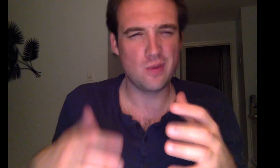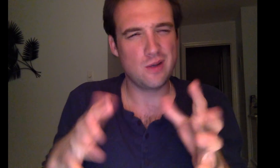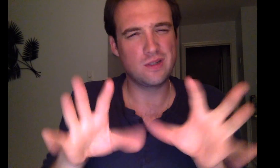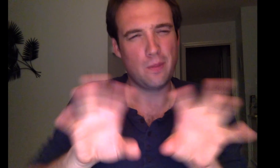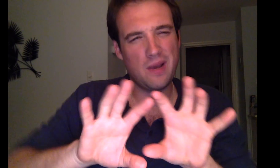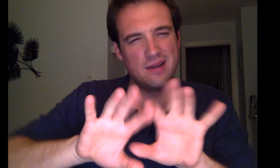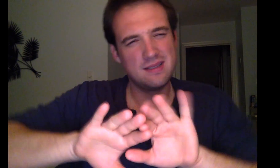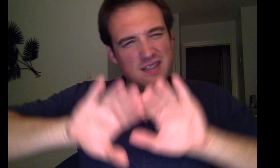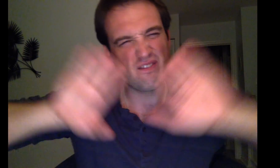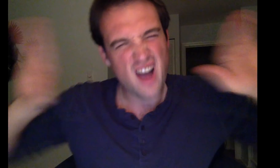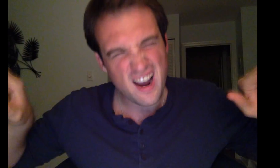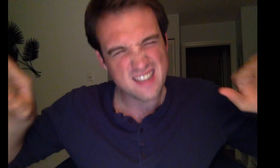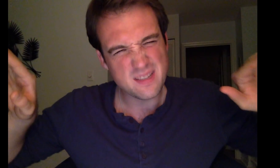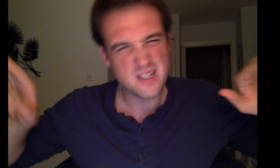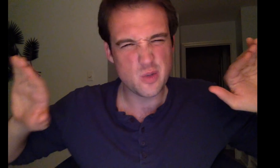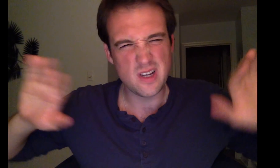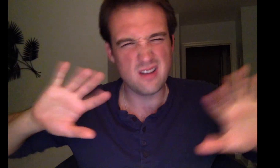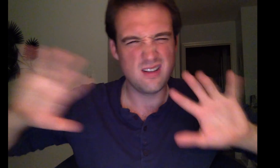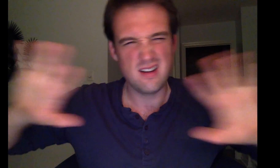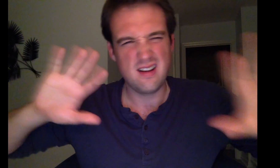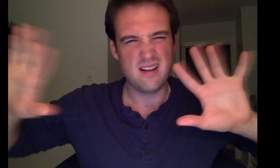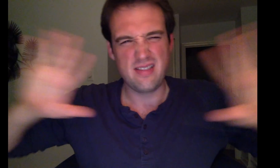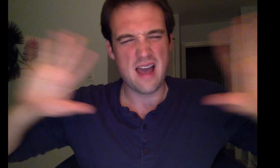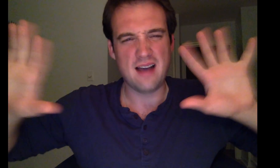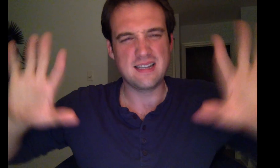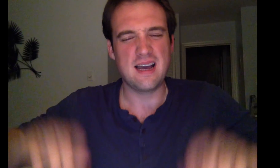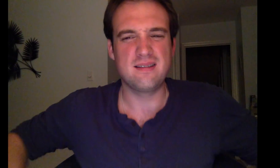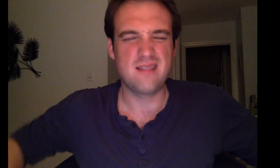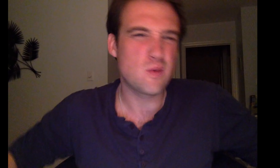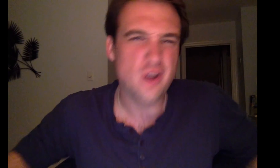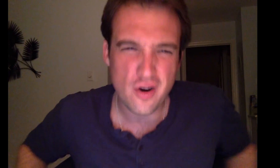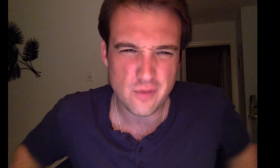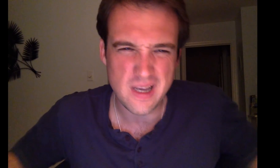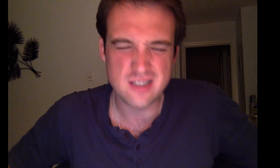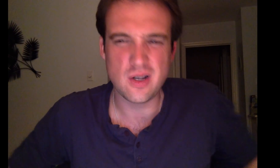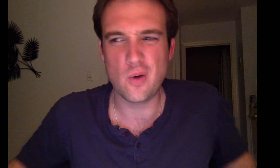So, there was a big divide between that and that was hard for me.